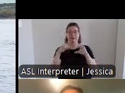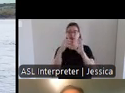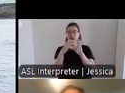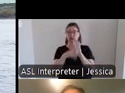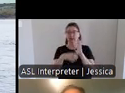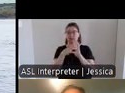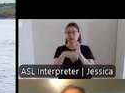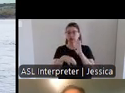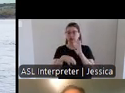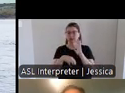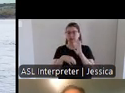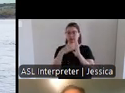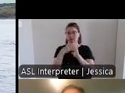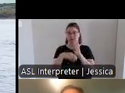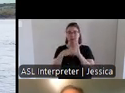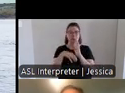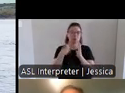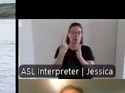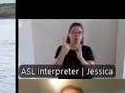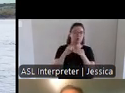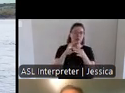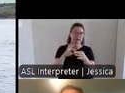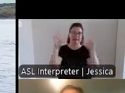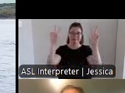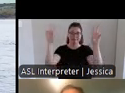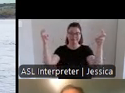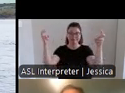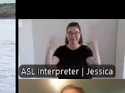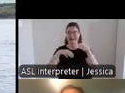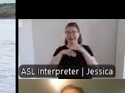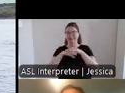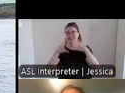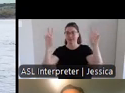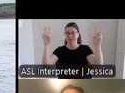And so one chapter has to do with headings, how to make accessible headings in Manifold.